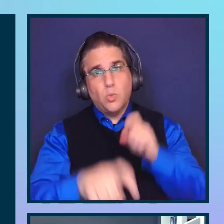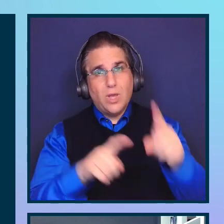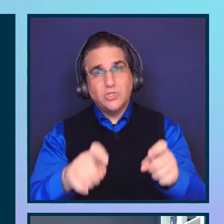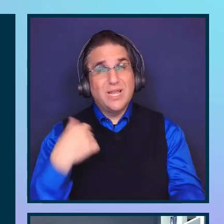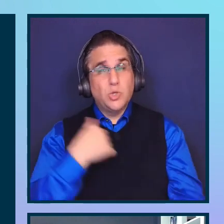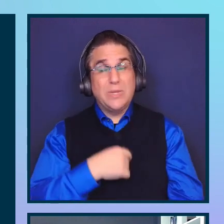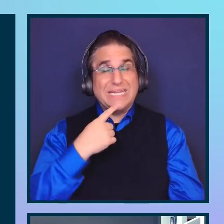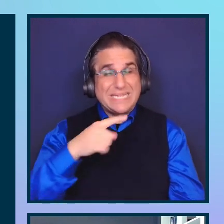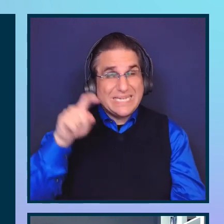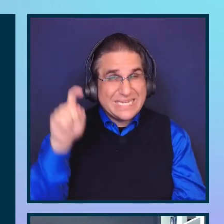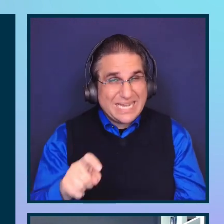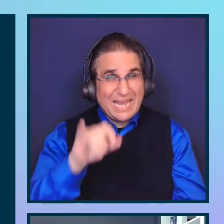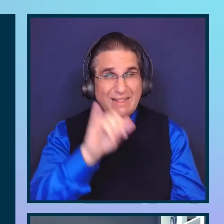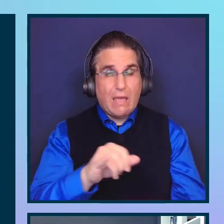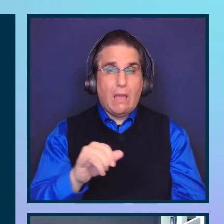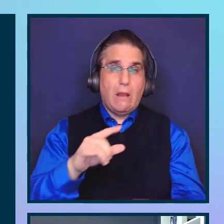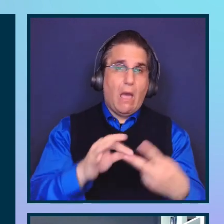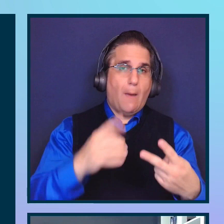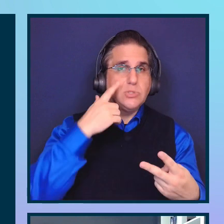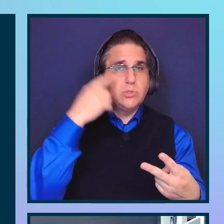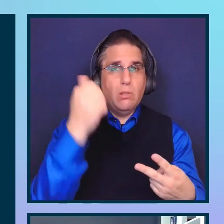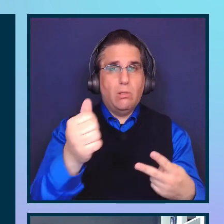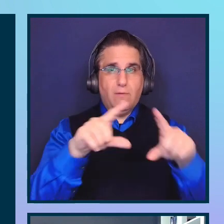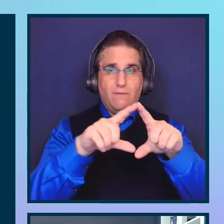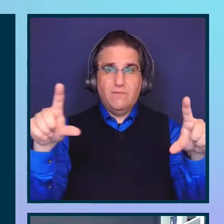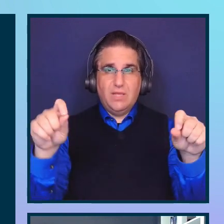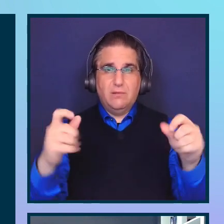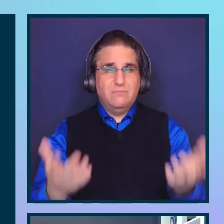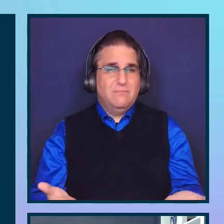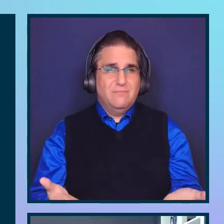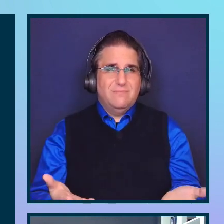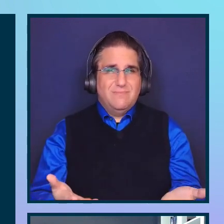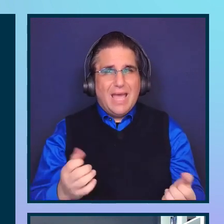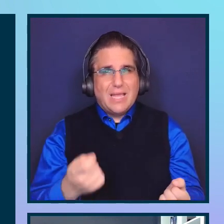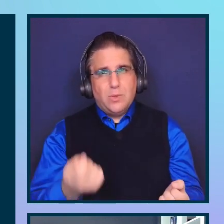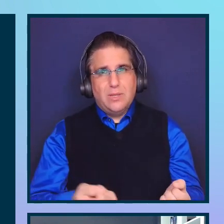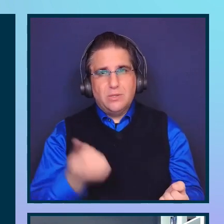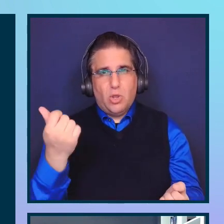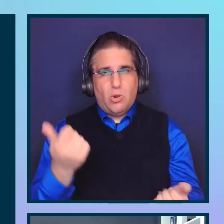Or is it like important? Or is it like, you know what? Just don't ask that information. No one is filling that information ever.